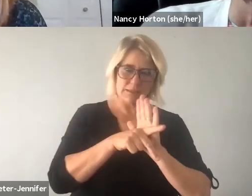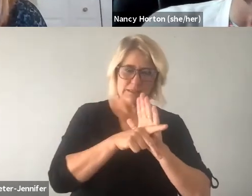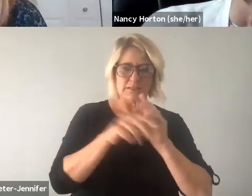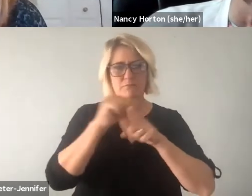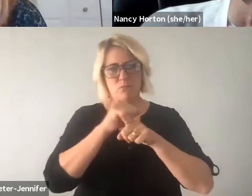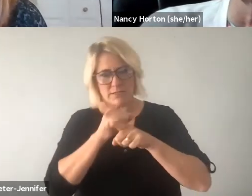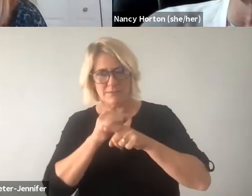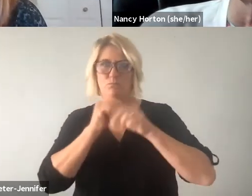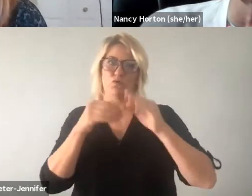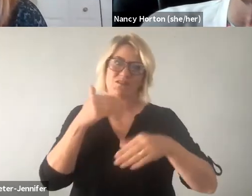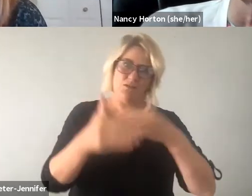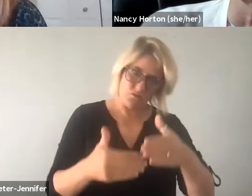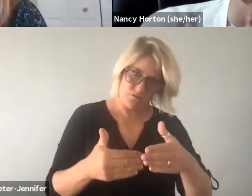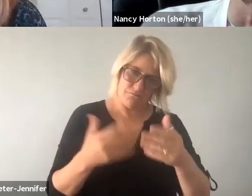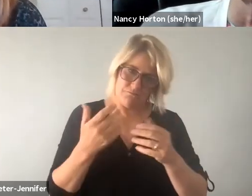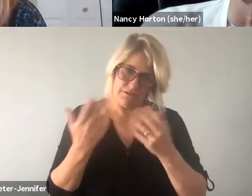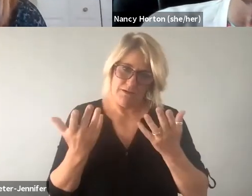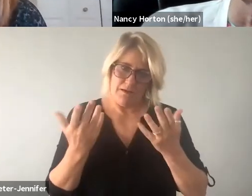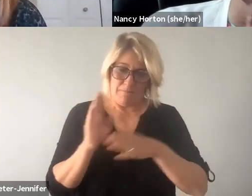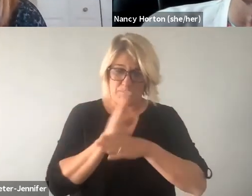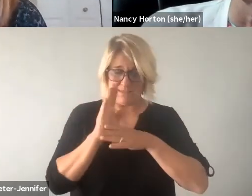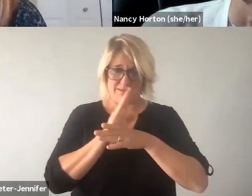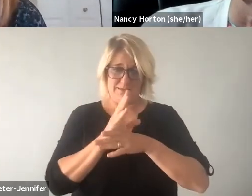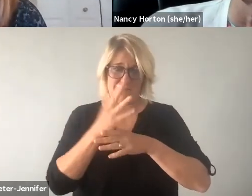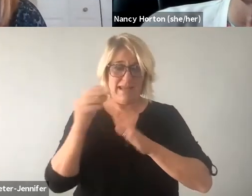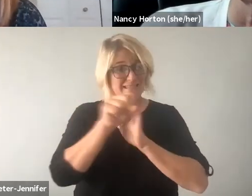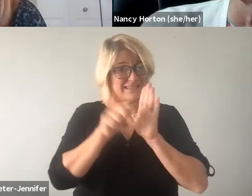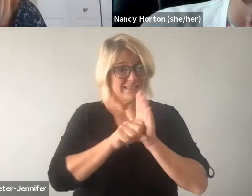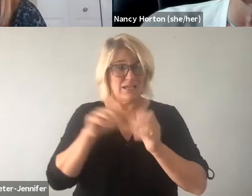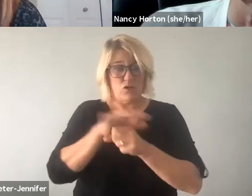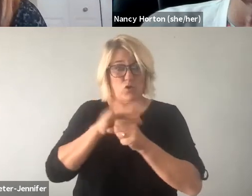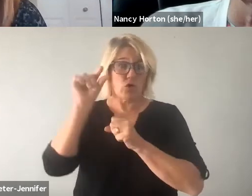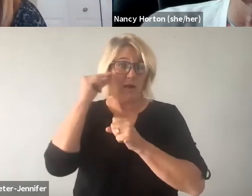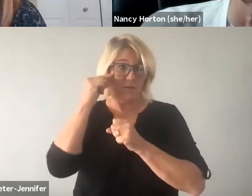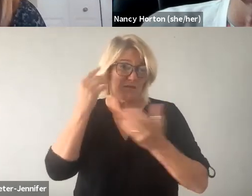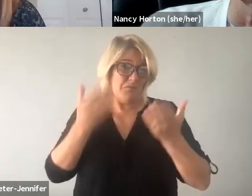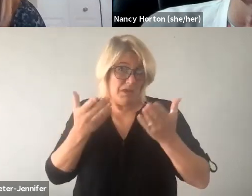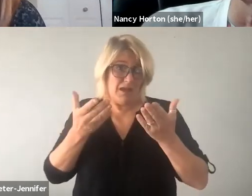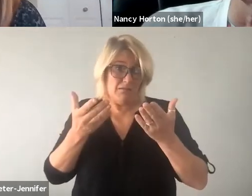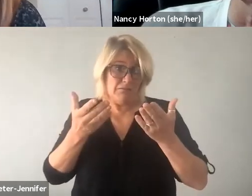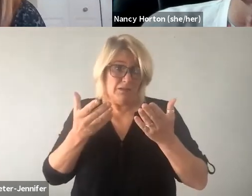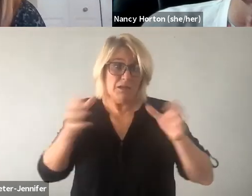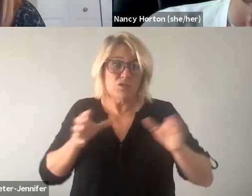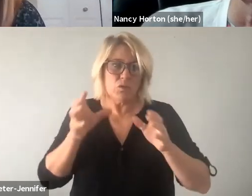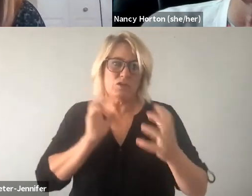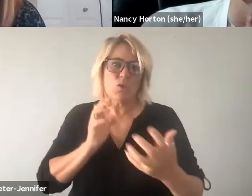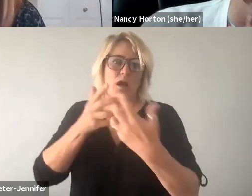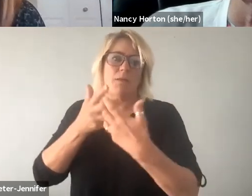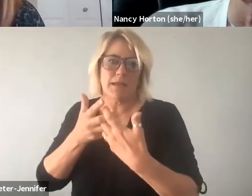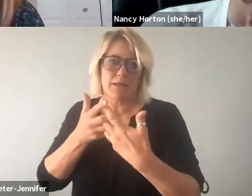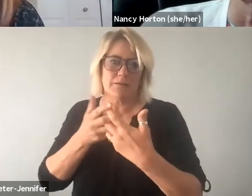So here are some more examples of common modifications to policies, practices and procedures that